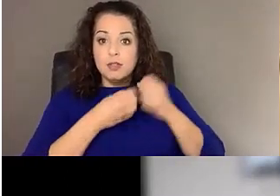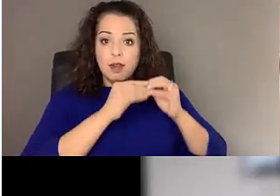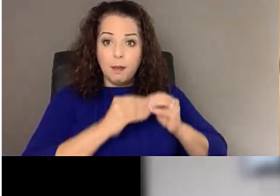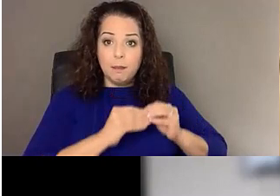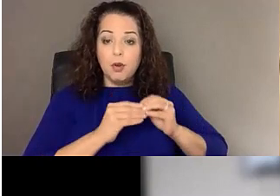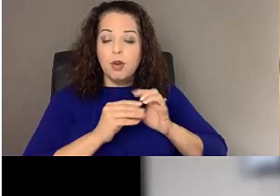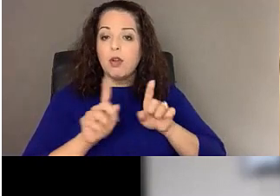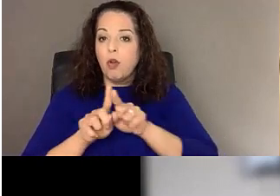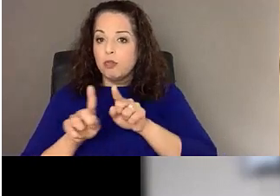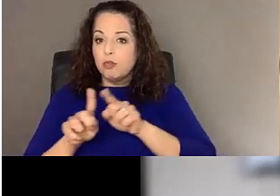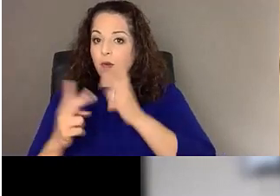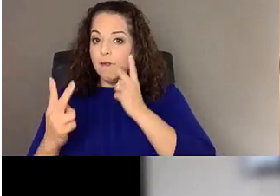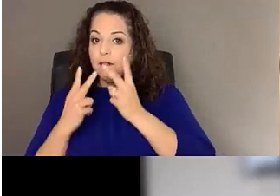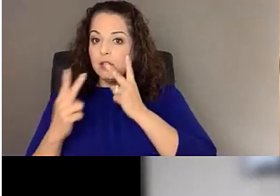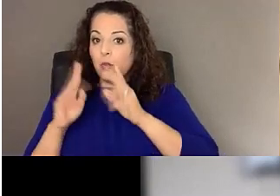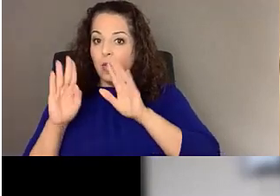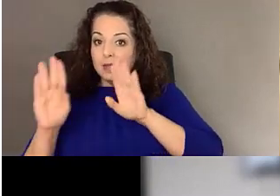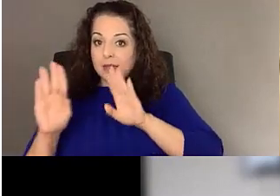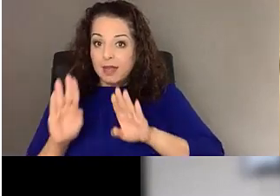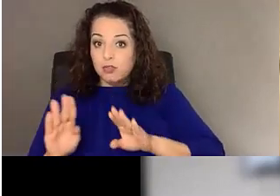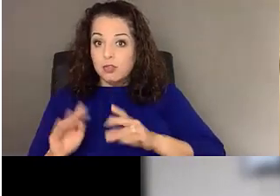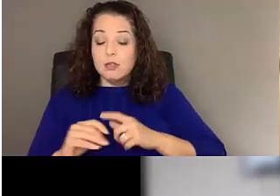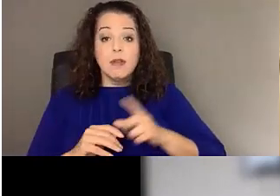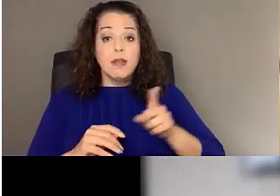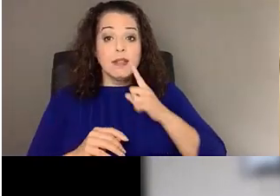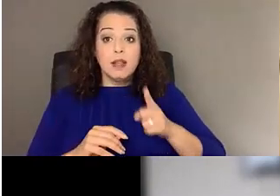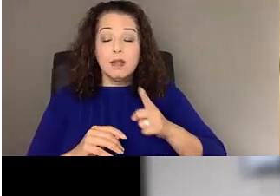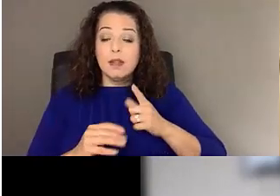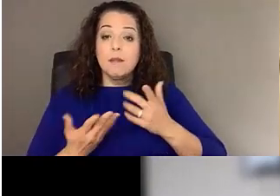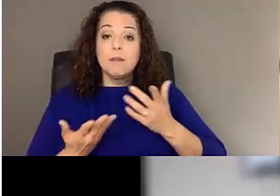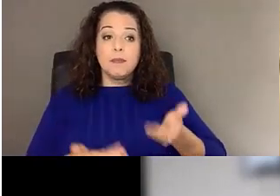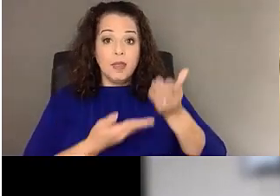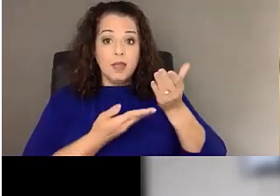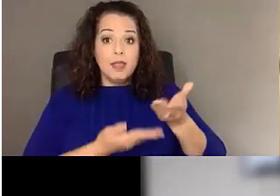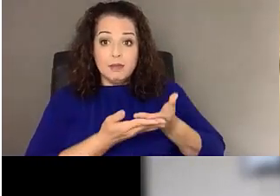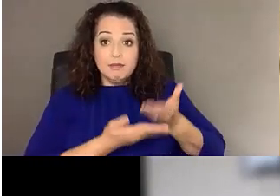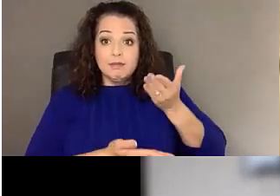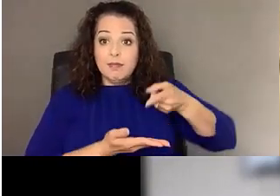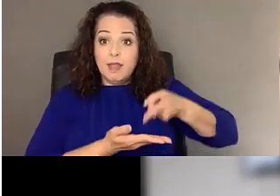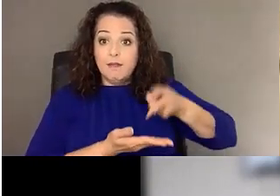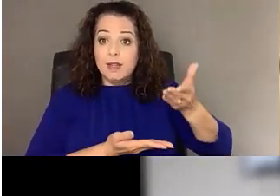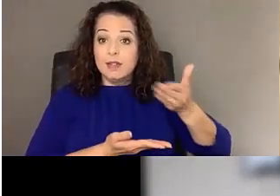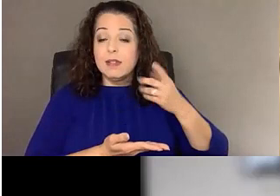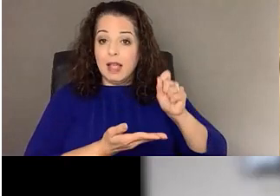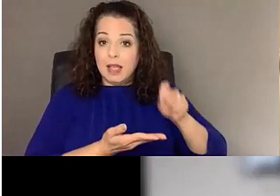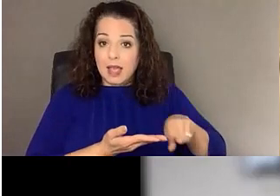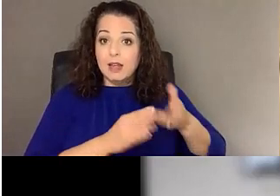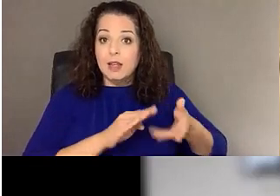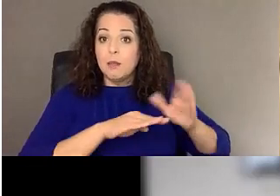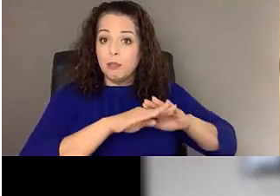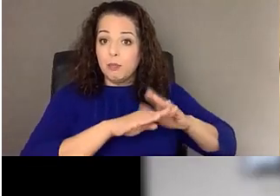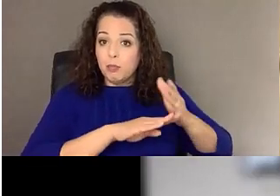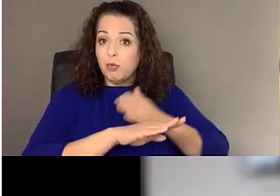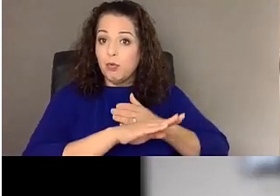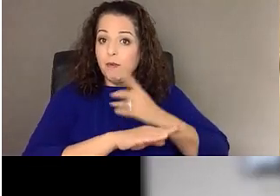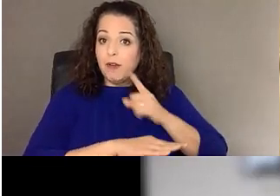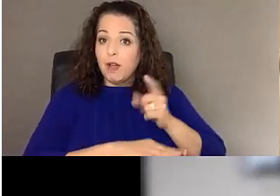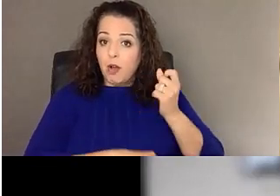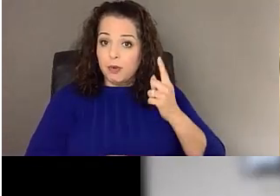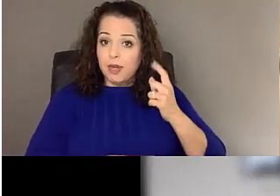And so, despite the evidence that data visualizations can improve comprehension of information,